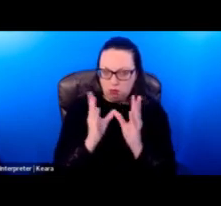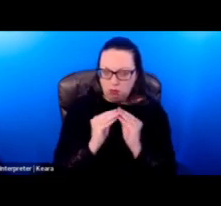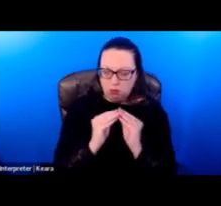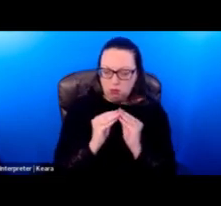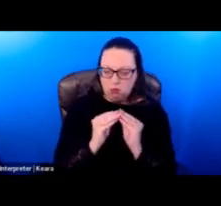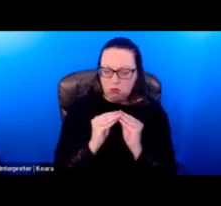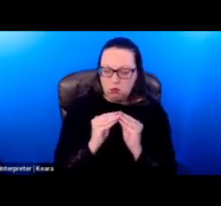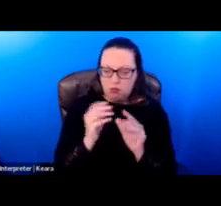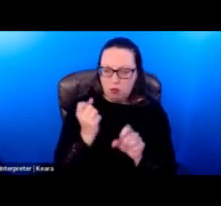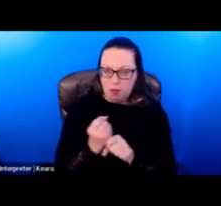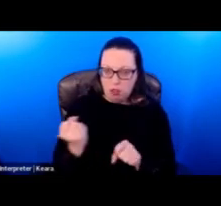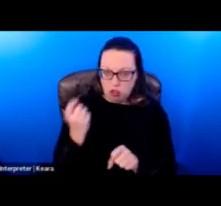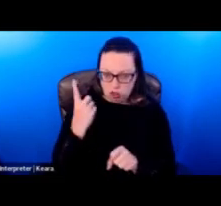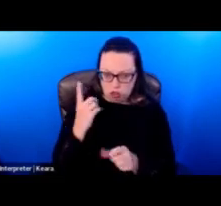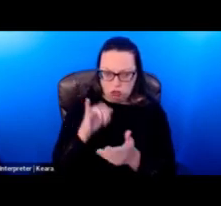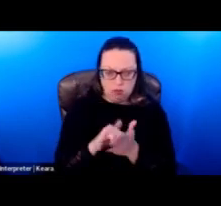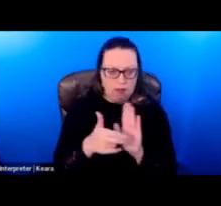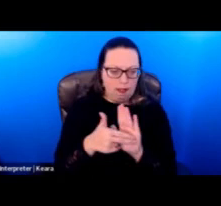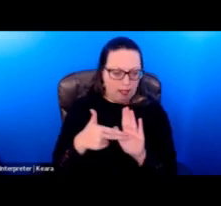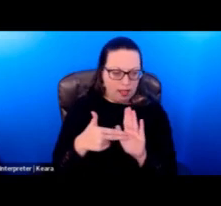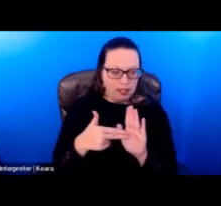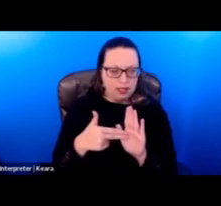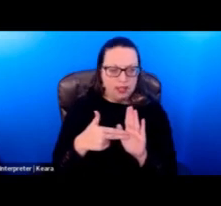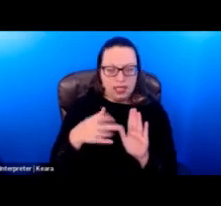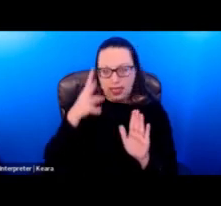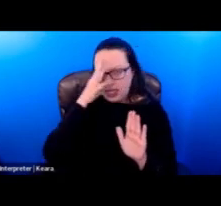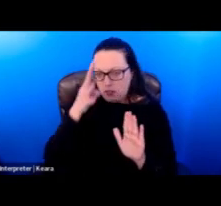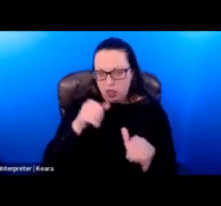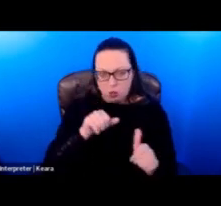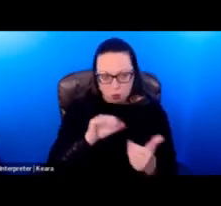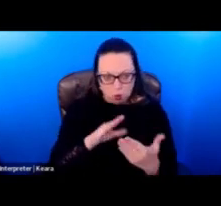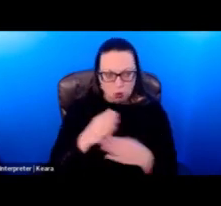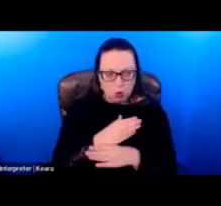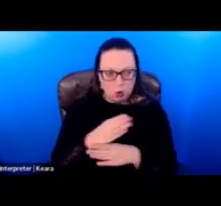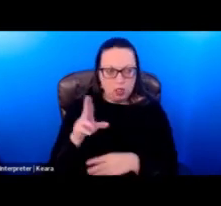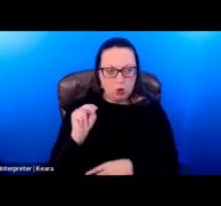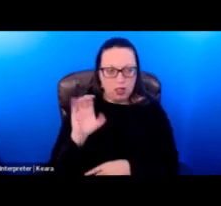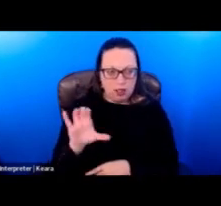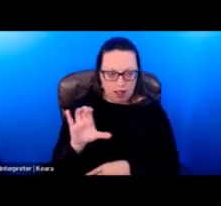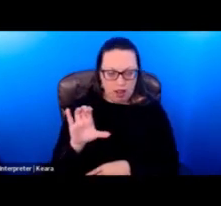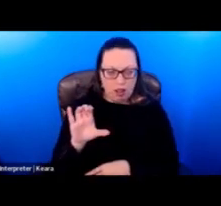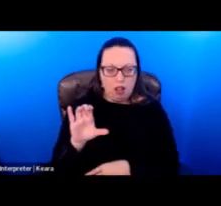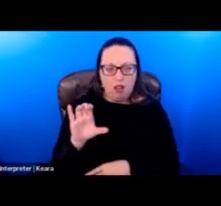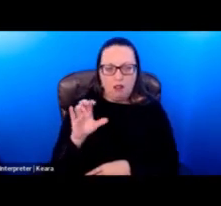innovative approach between the North Carolina Division of Vocational Rehabilitation Services, and one of their